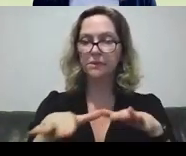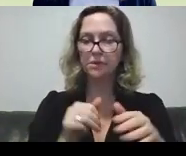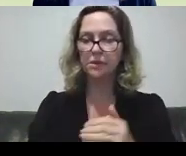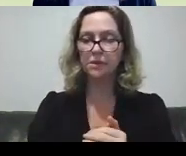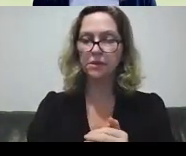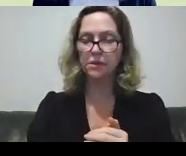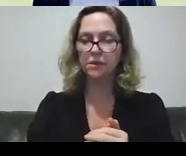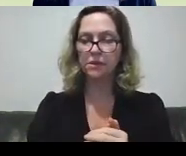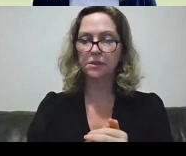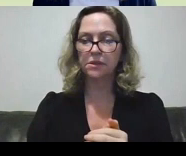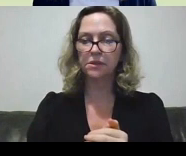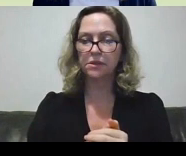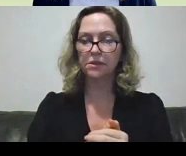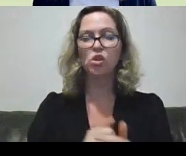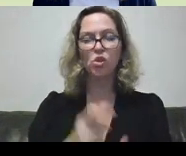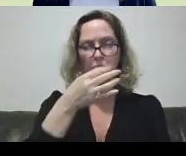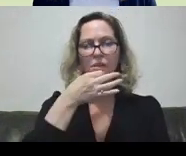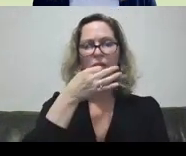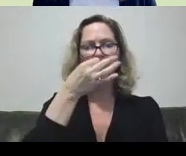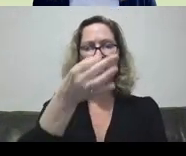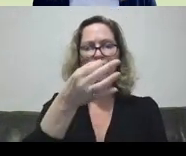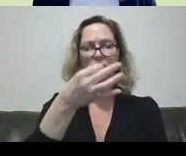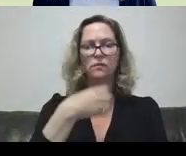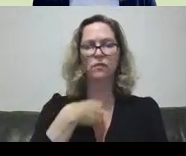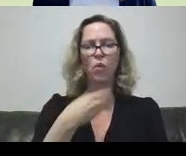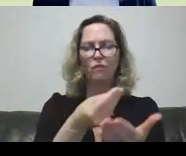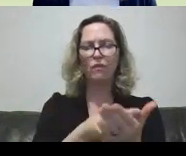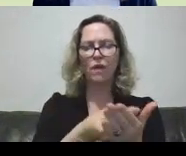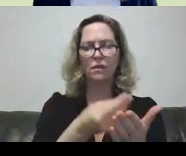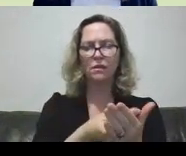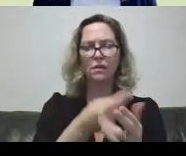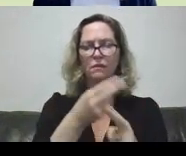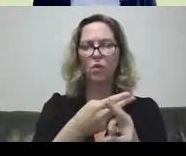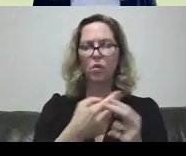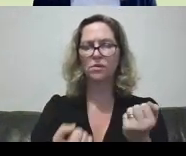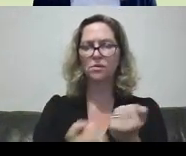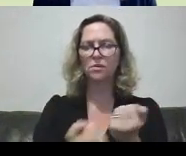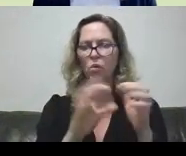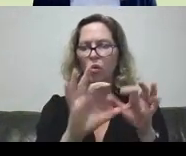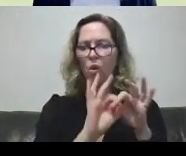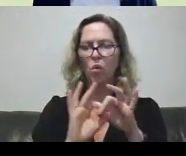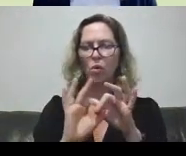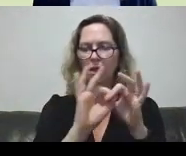reason for you to ask for CoS funding in your plan and it's also